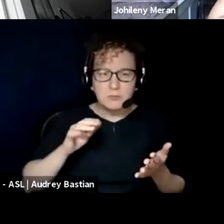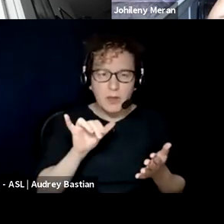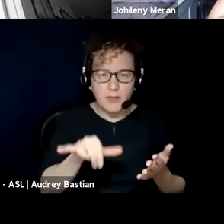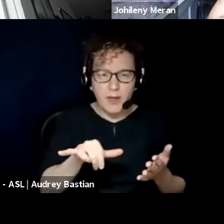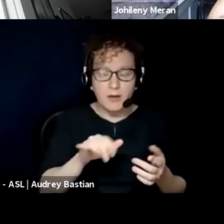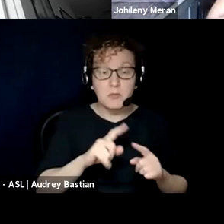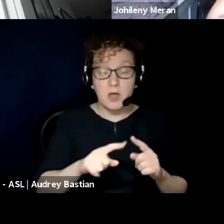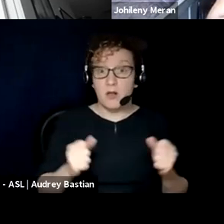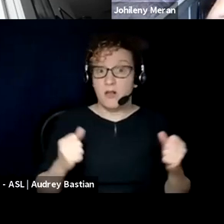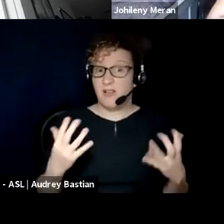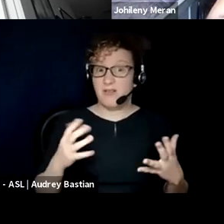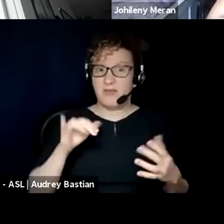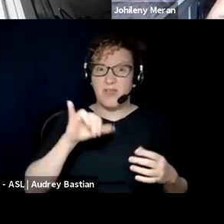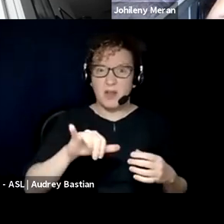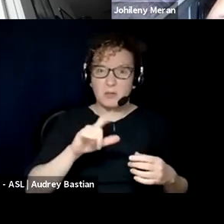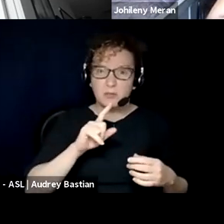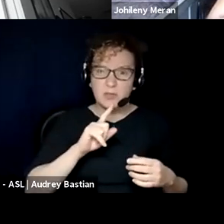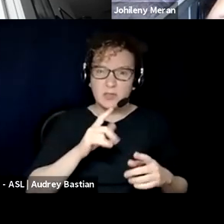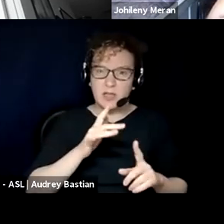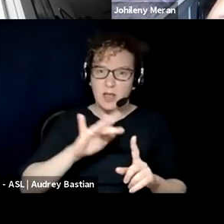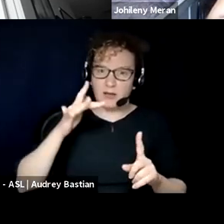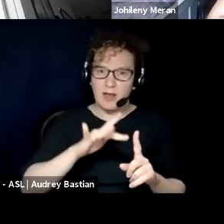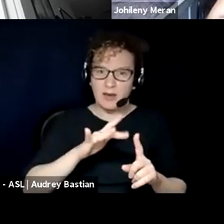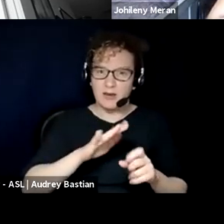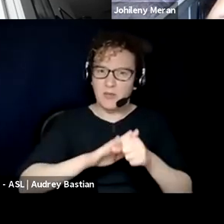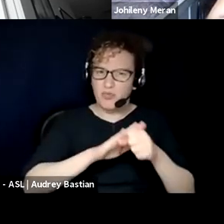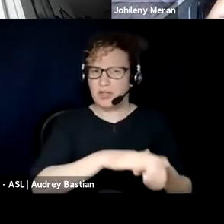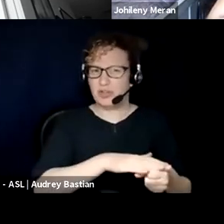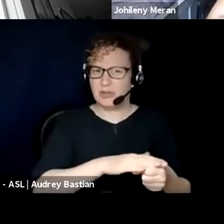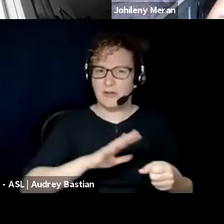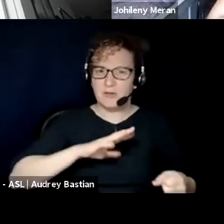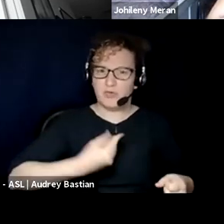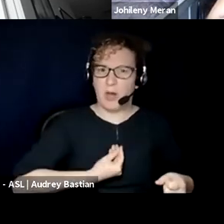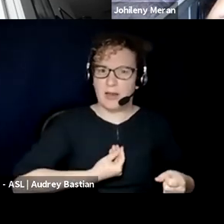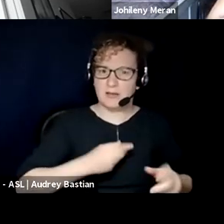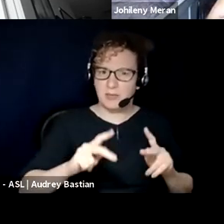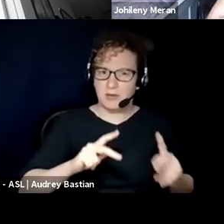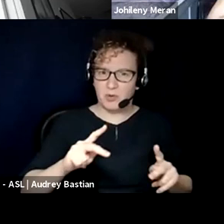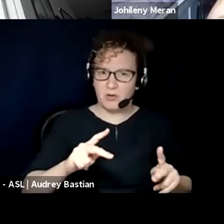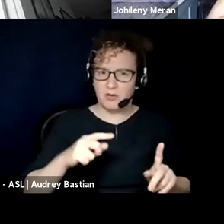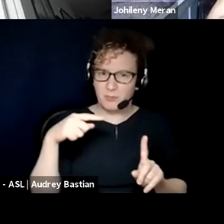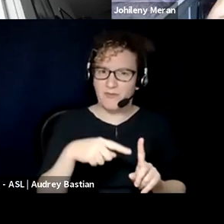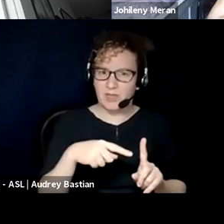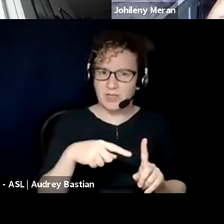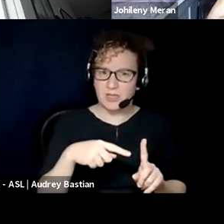lot of that did highlight the impression of trans people, specifically there were other